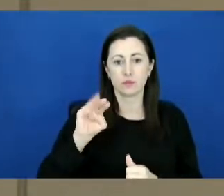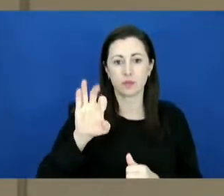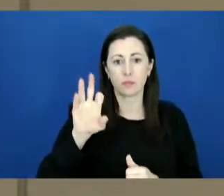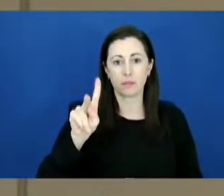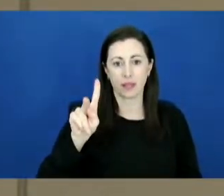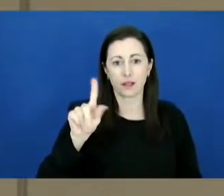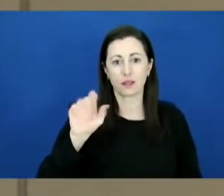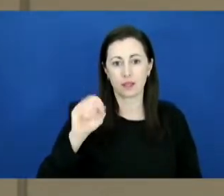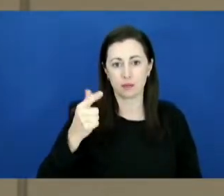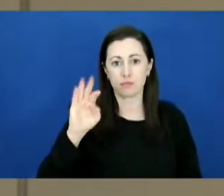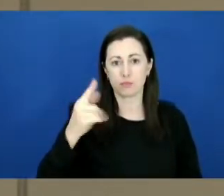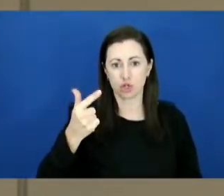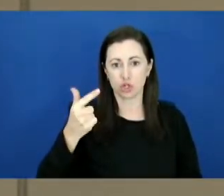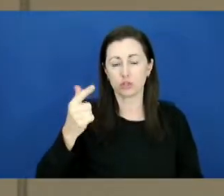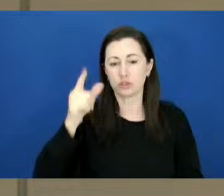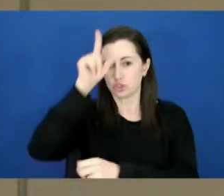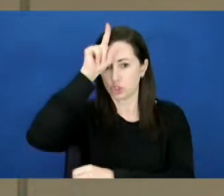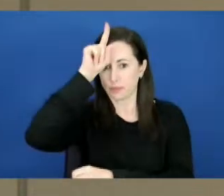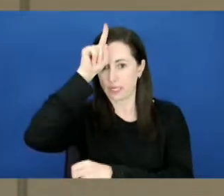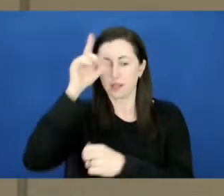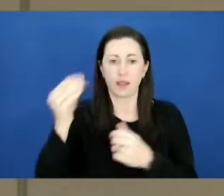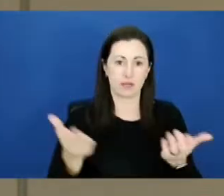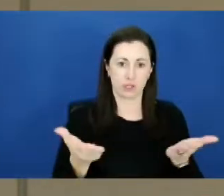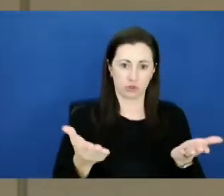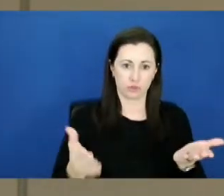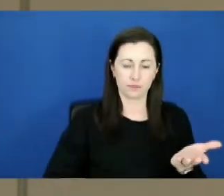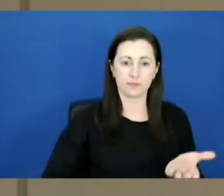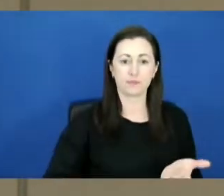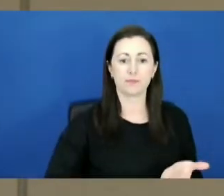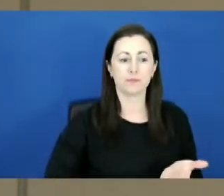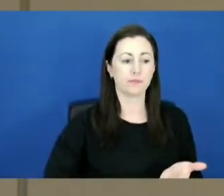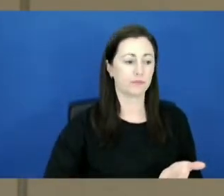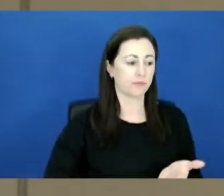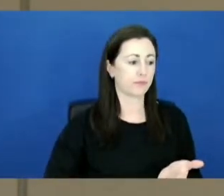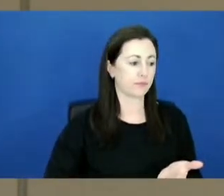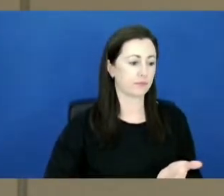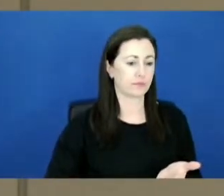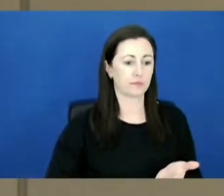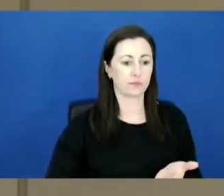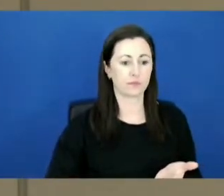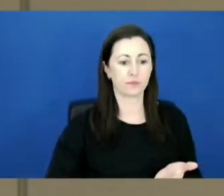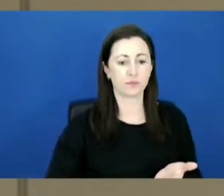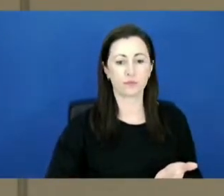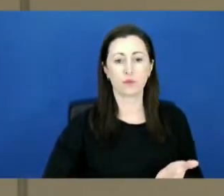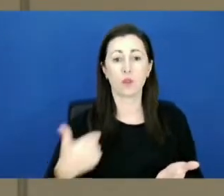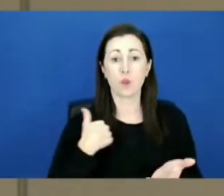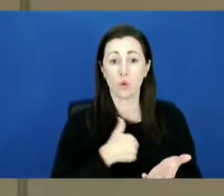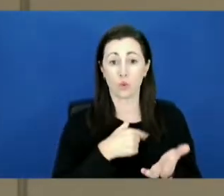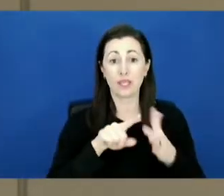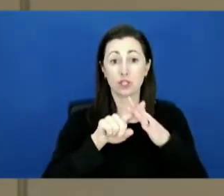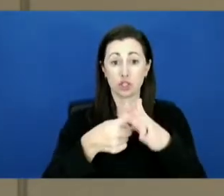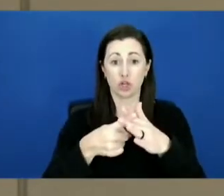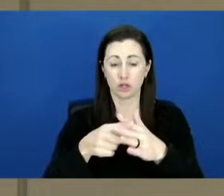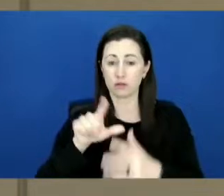THE RELATIONSHIP WITH